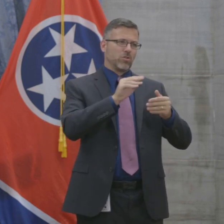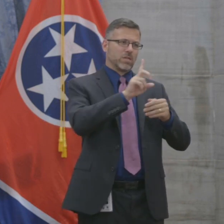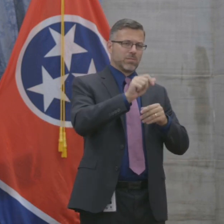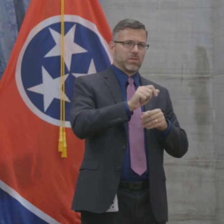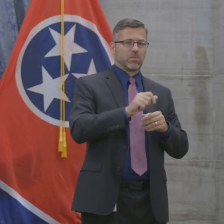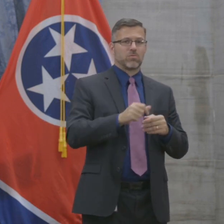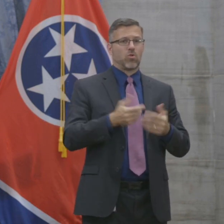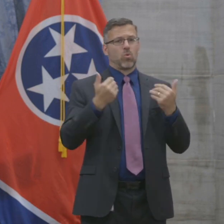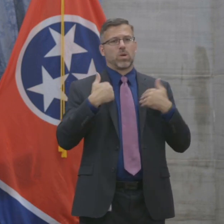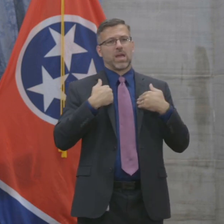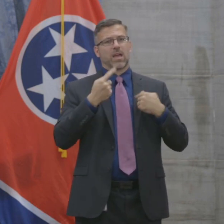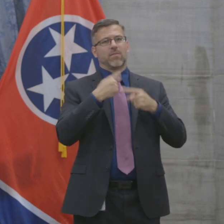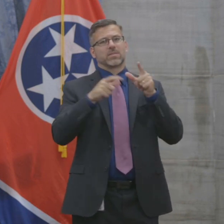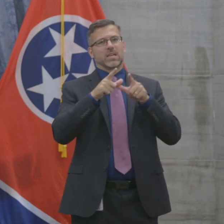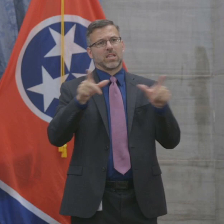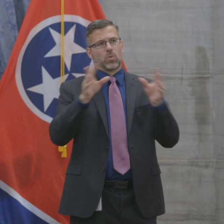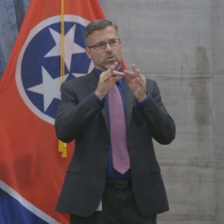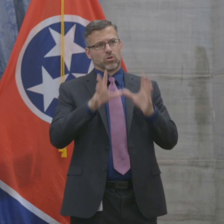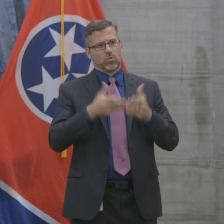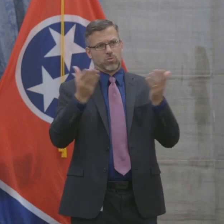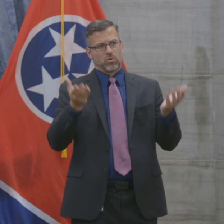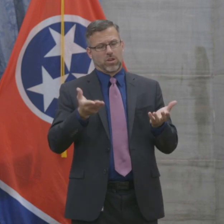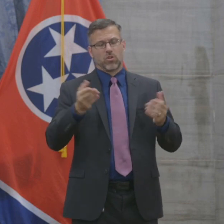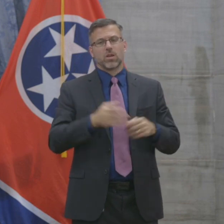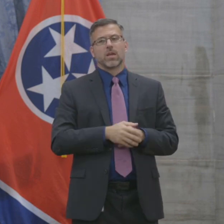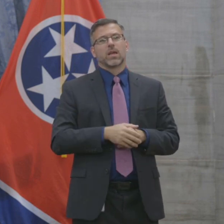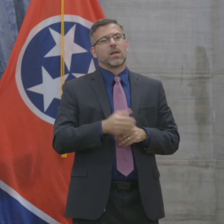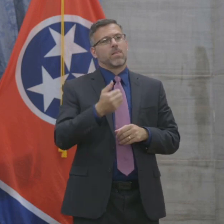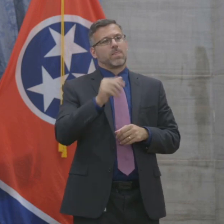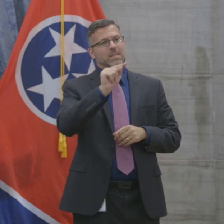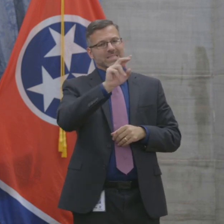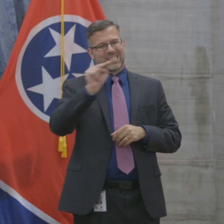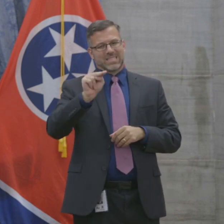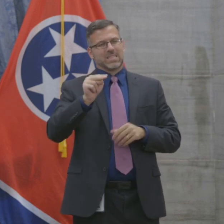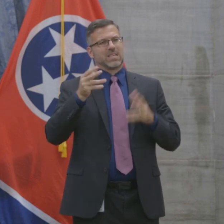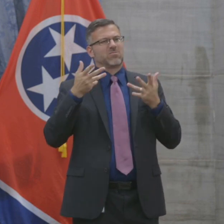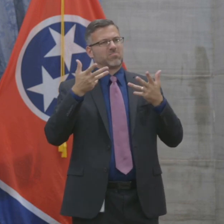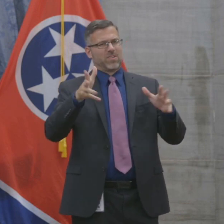because that is a tinderbox for COVID-19. There are other states that have not been as fortunate. Because we had the